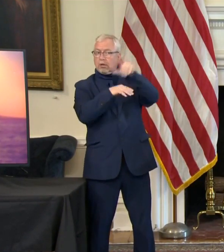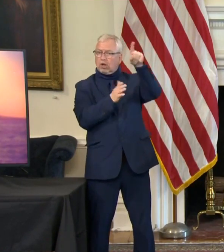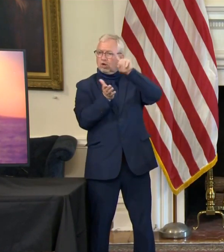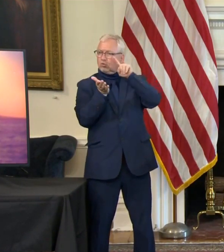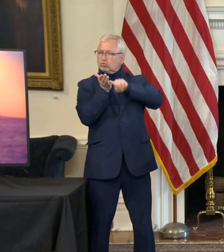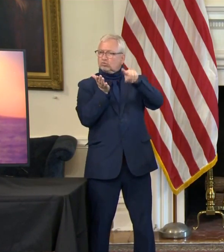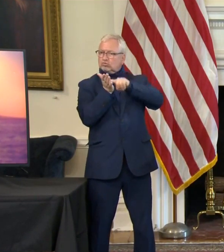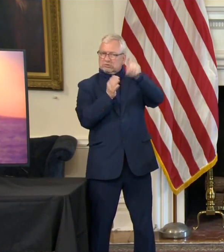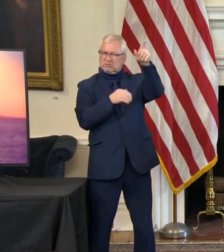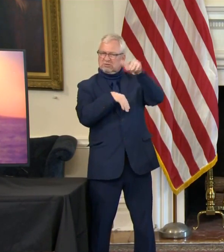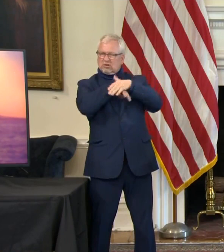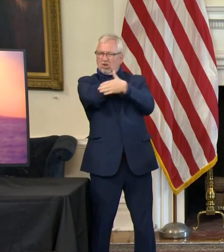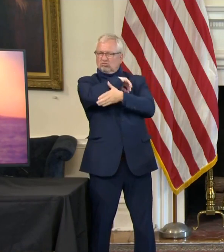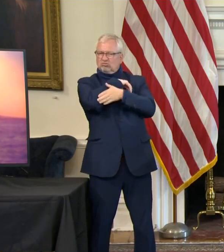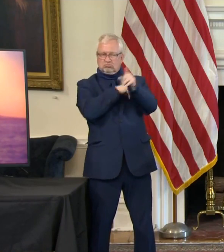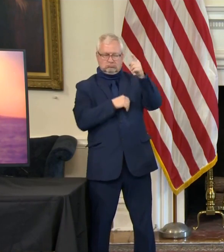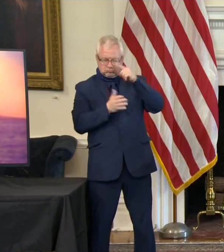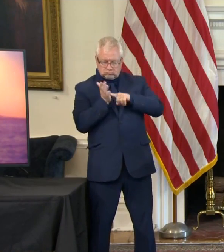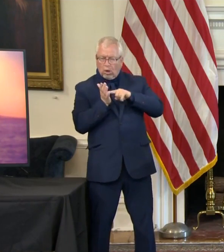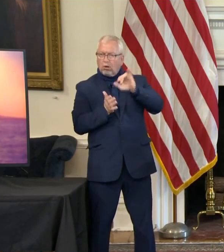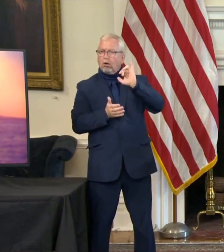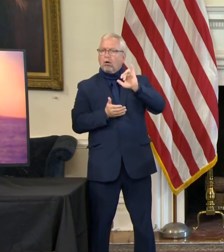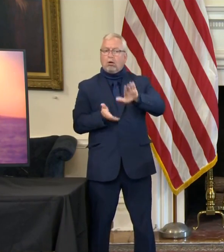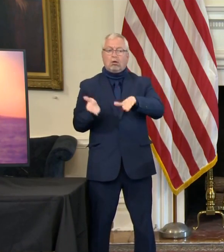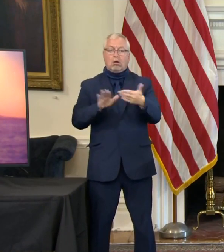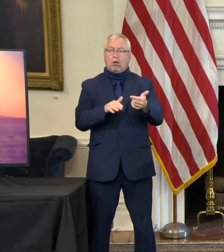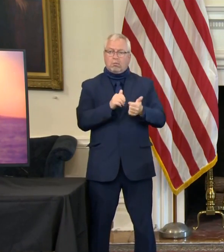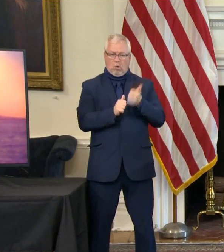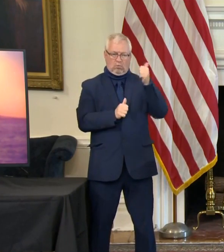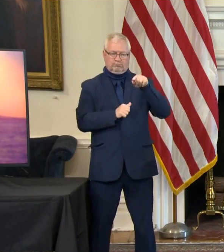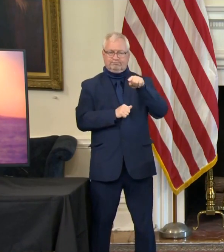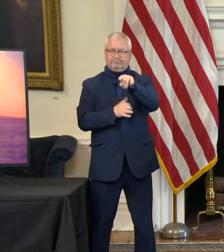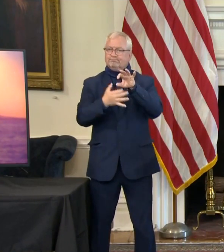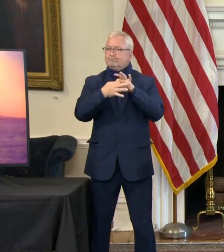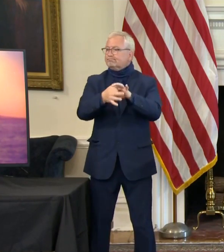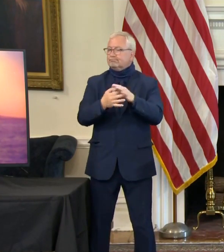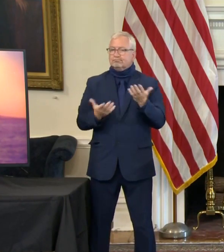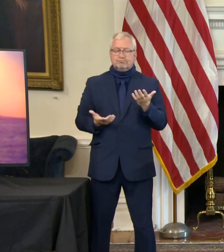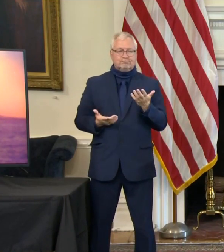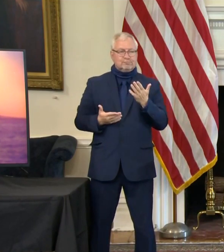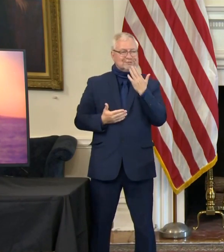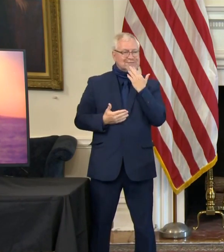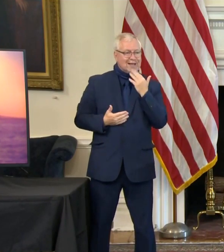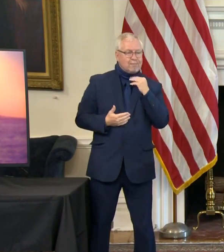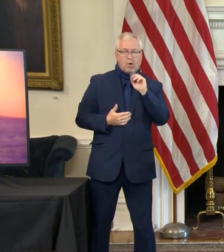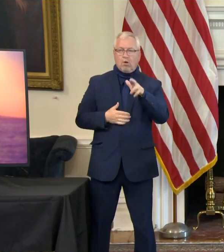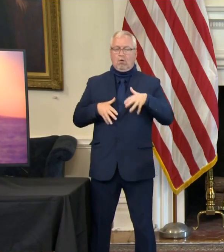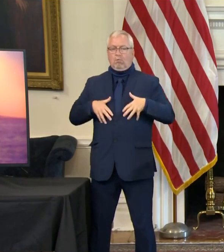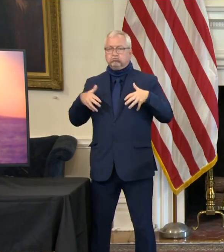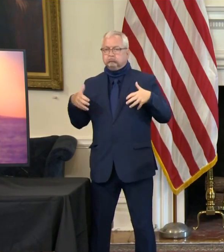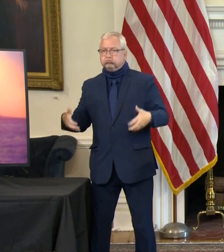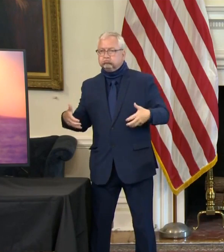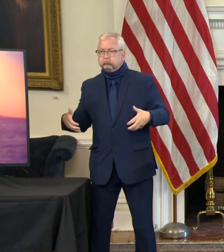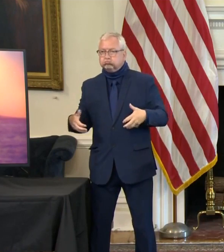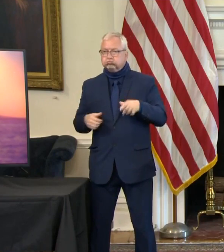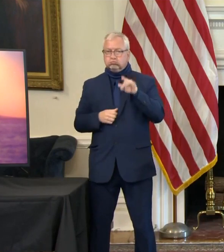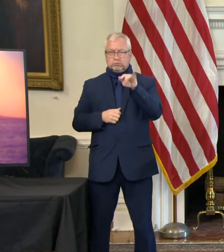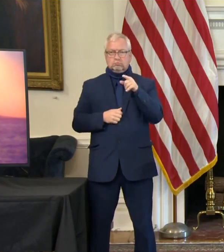THEIR STUDY RESEARCH THAT SHOWED A LARGE NUMBER OF PEOPLE HAD DIABETES. OBESITY WAS A FACTOR.